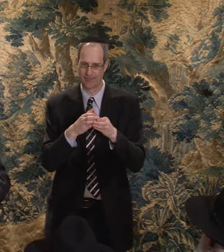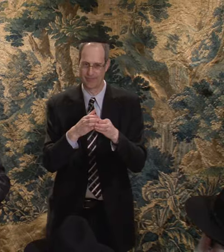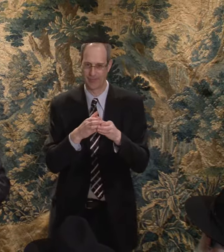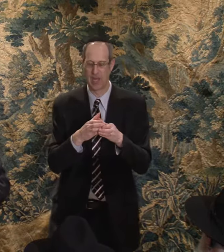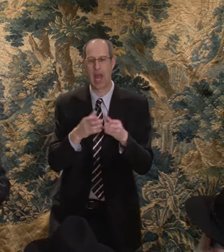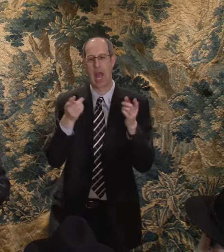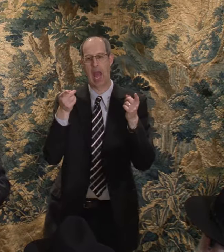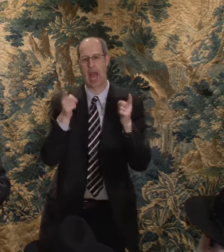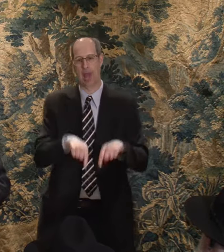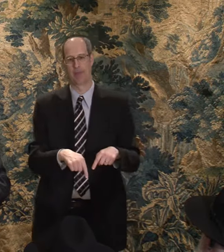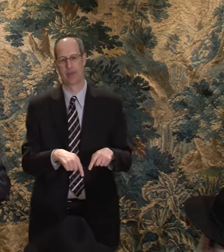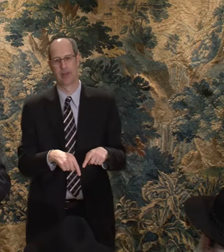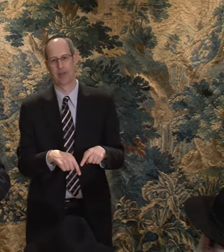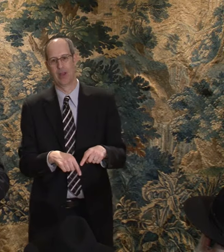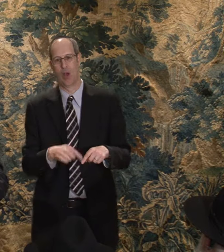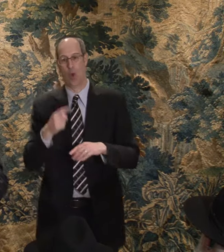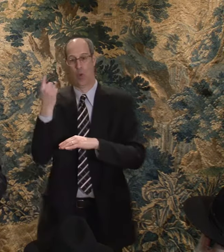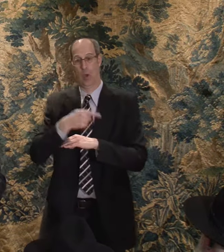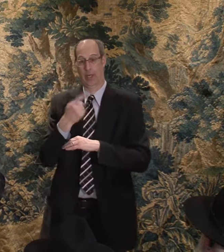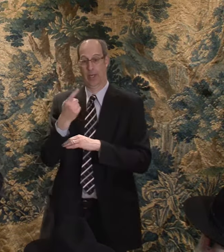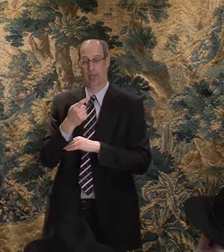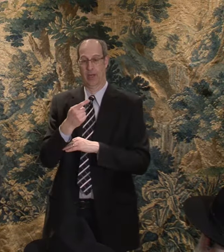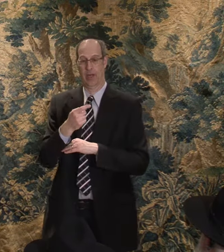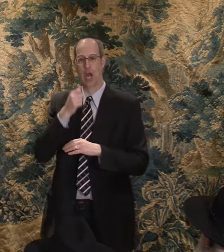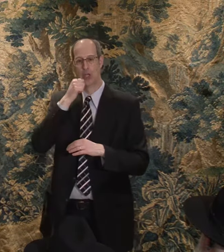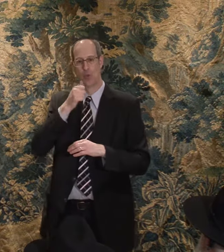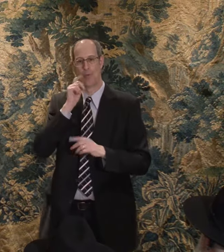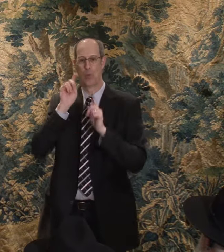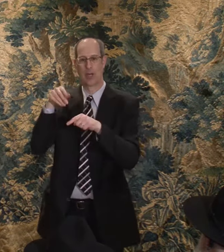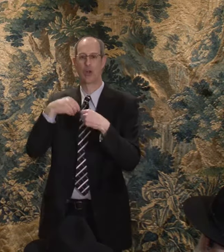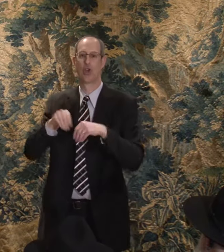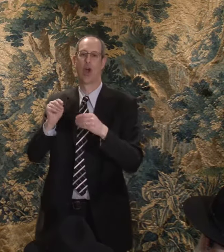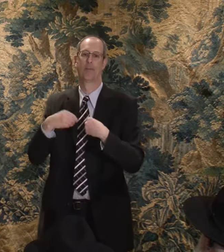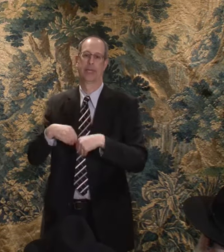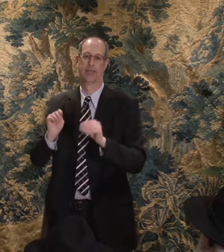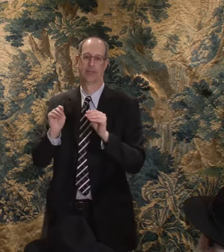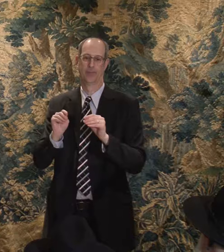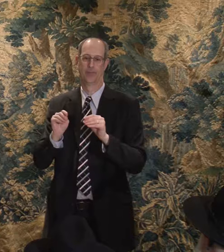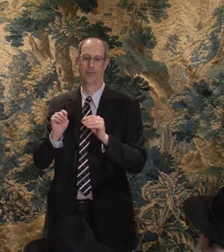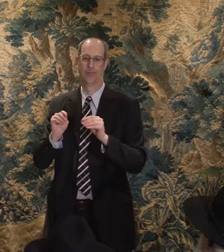happened was that one day the woman went out shopping and the fathers were